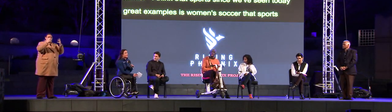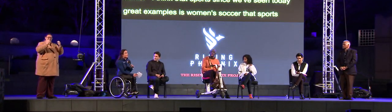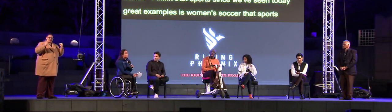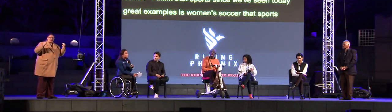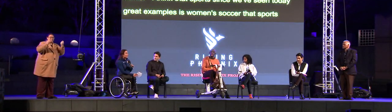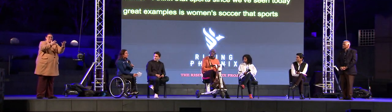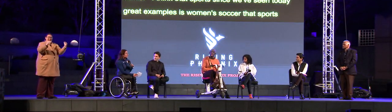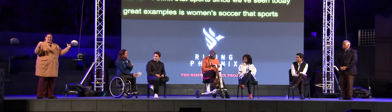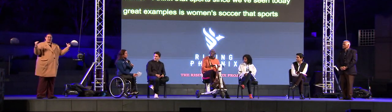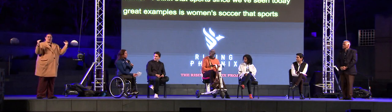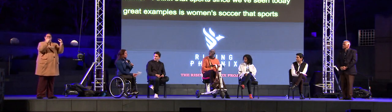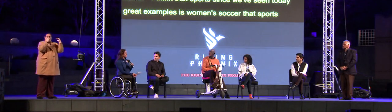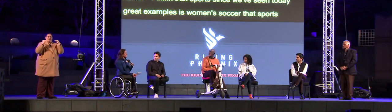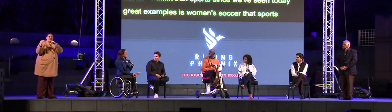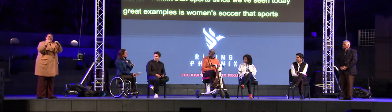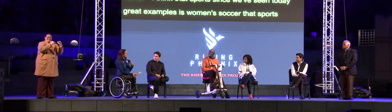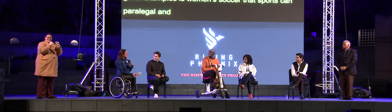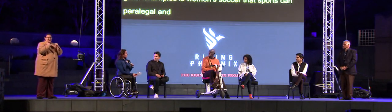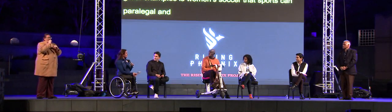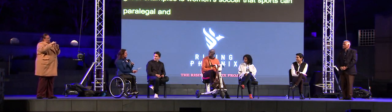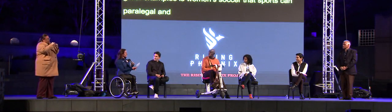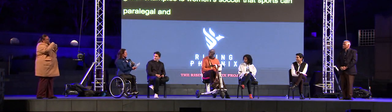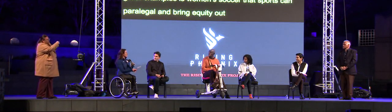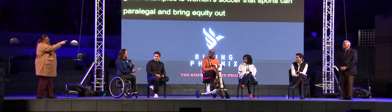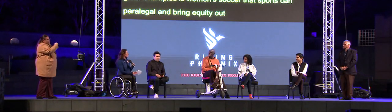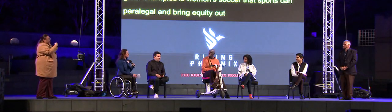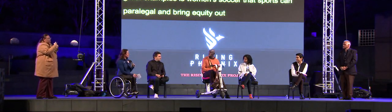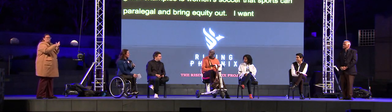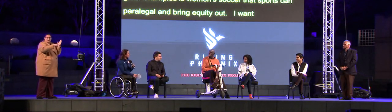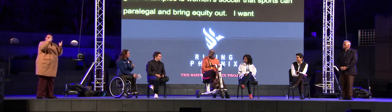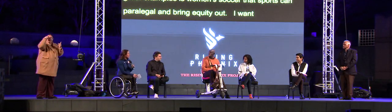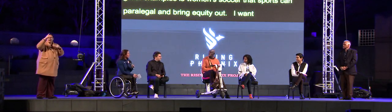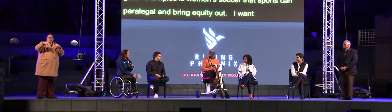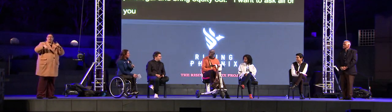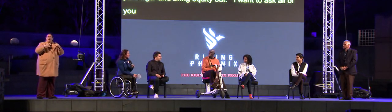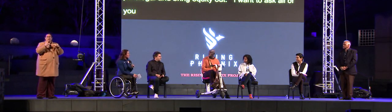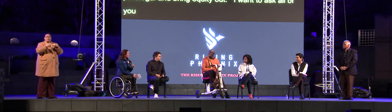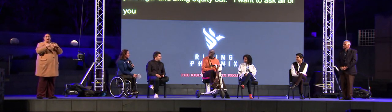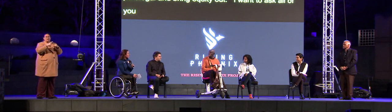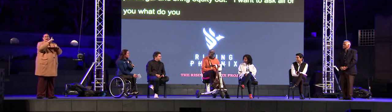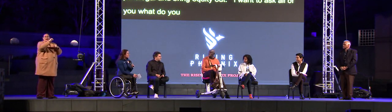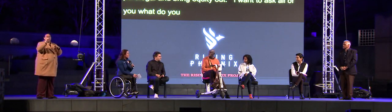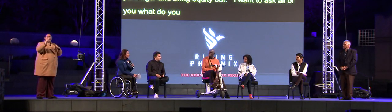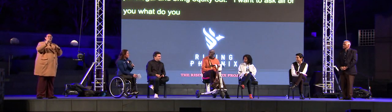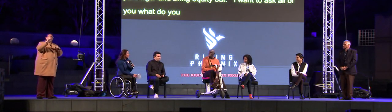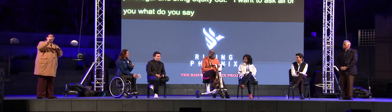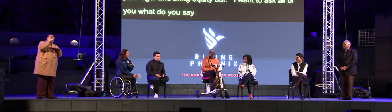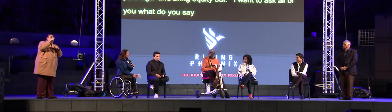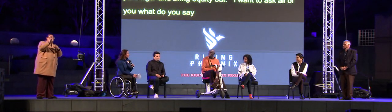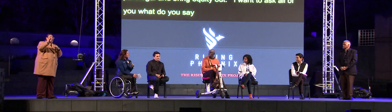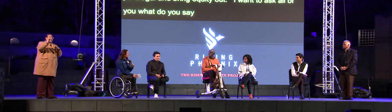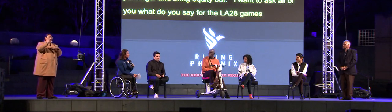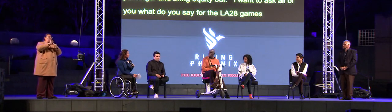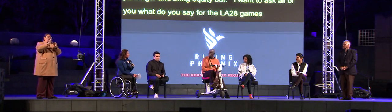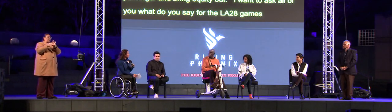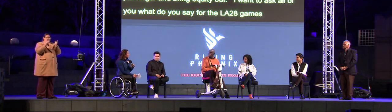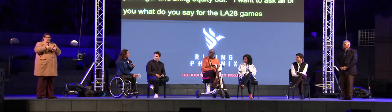And I want to ask all of you, what are you excited about for the LA28 games being here?